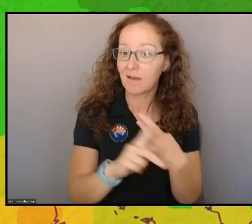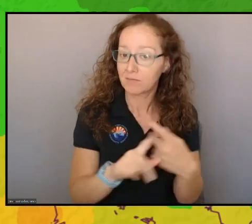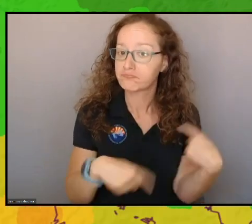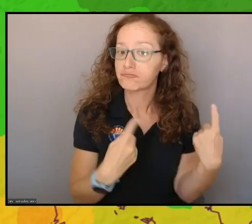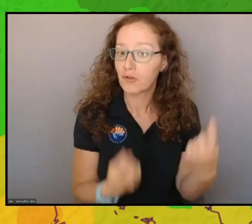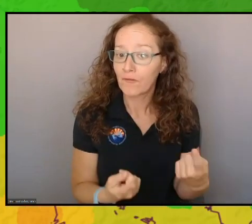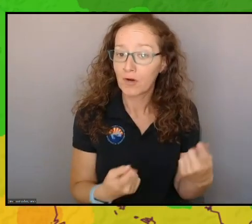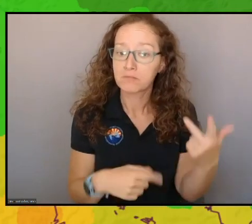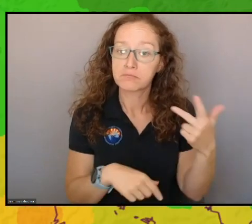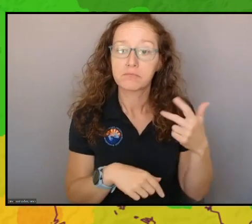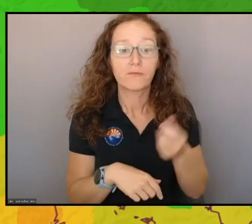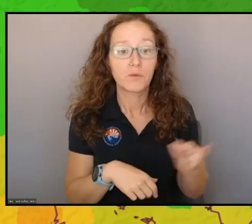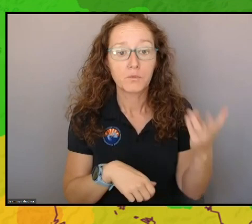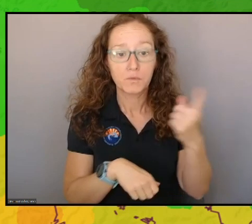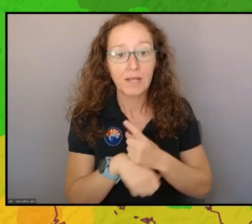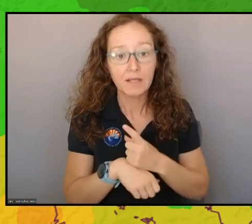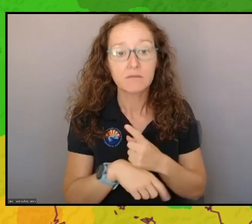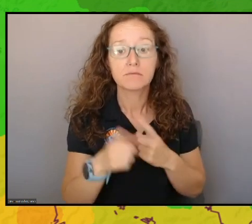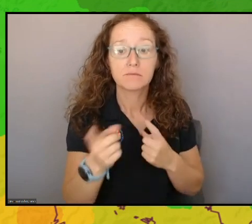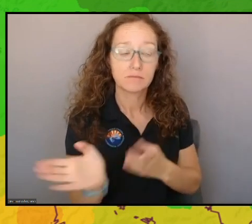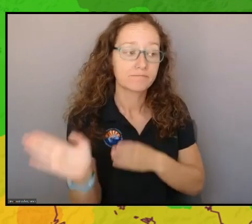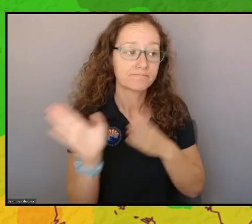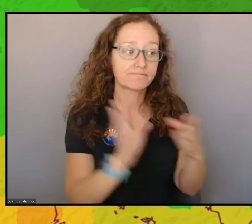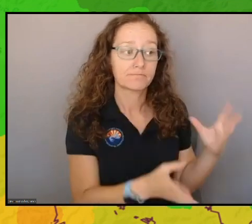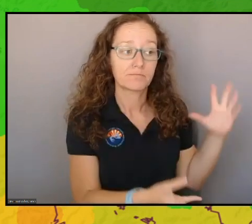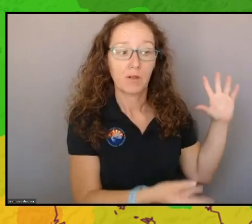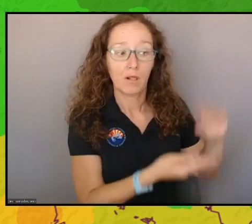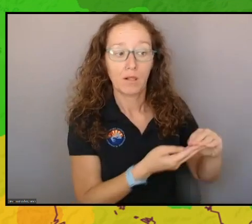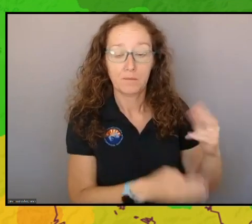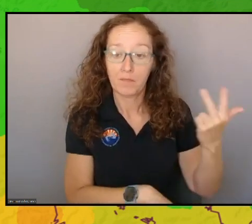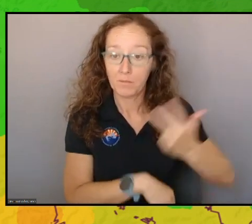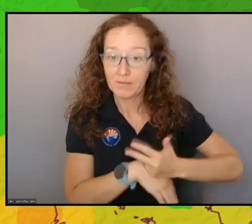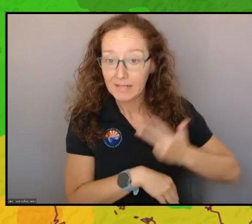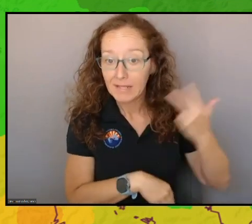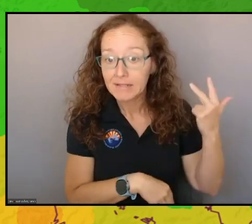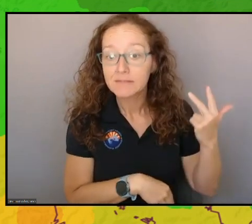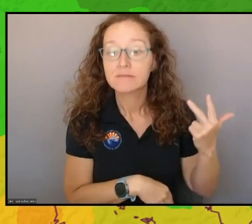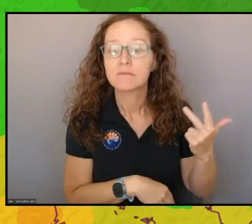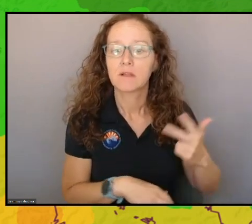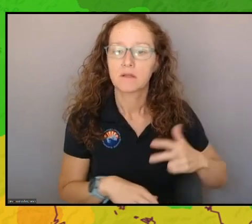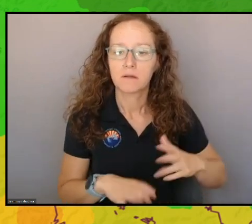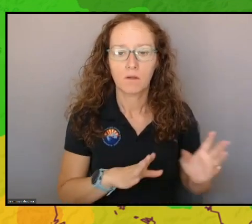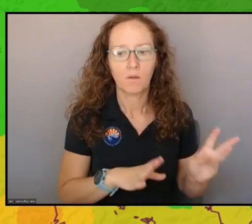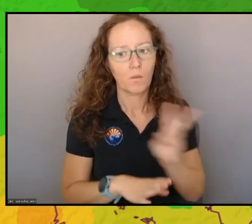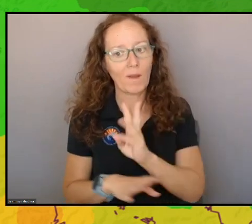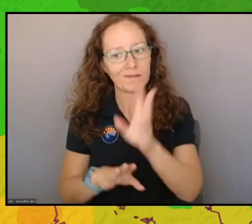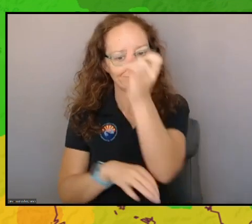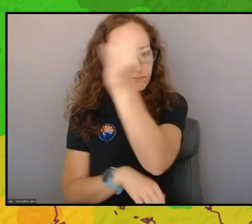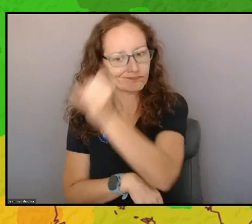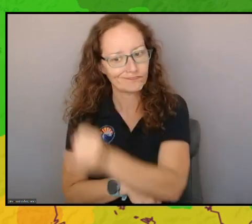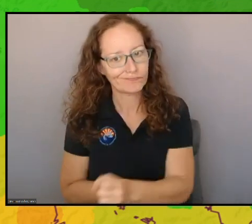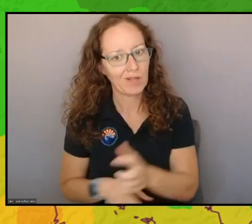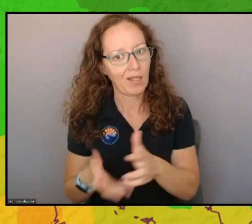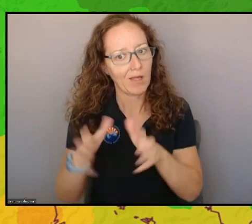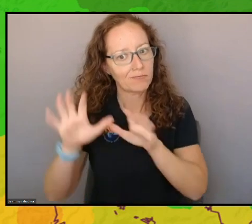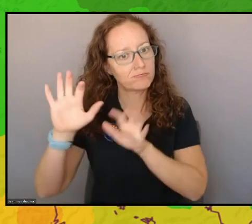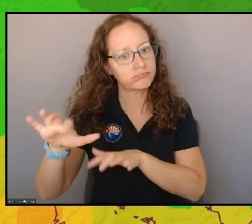total. A bit of rain has fallen especially on those western perimeters over there. About 1/2 inch of rain over 1